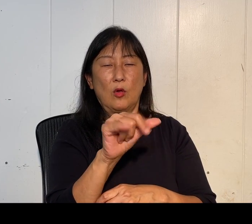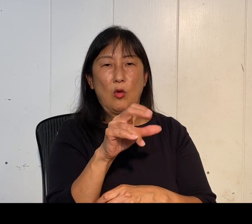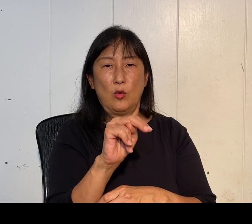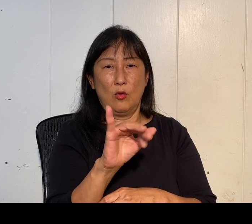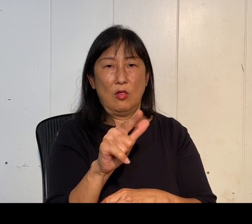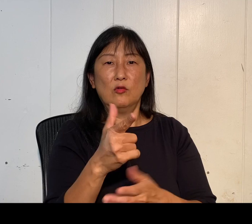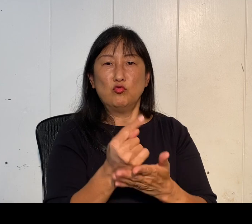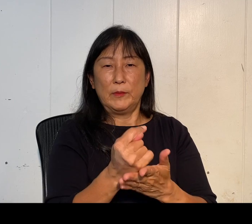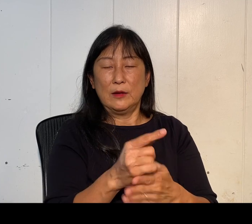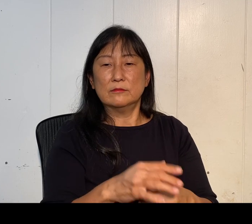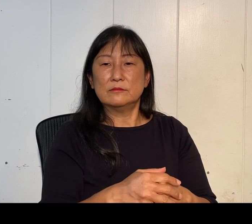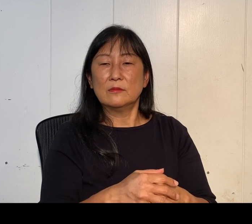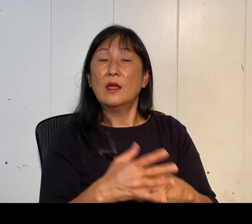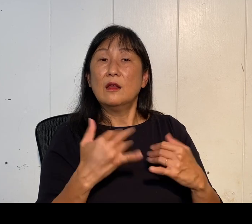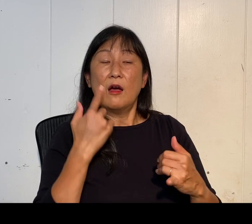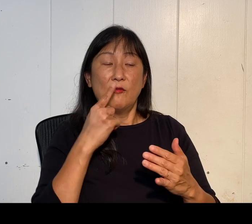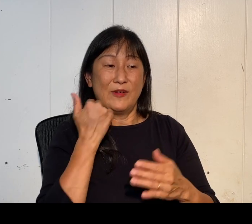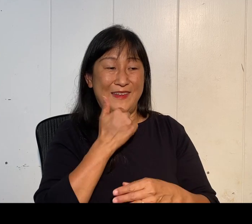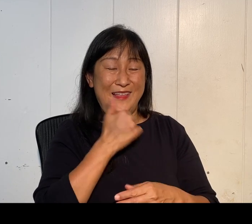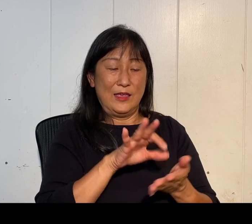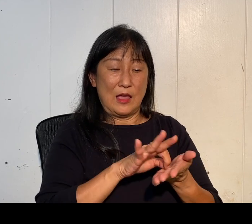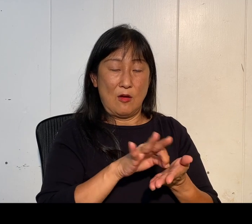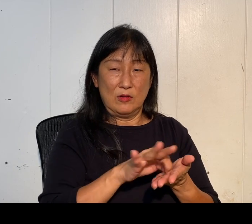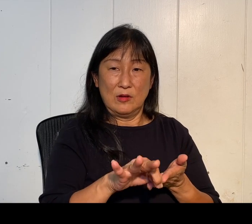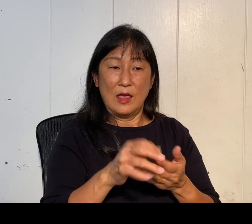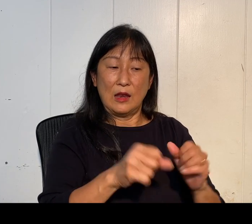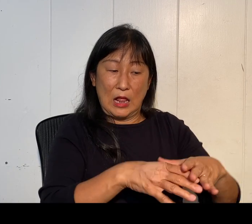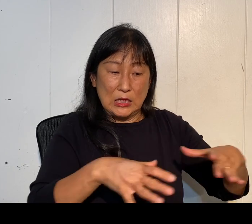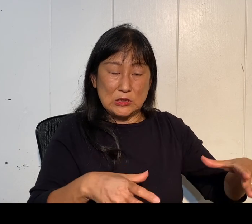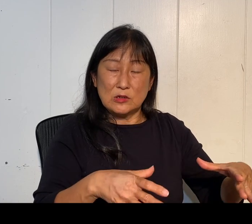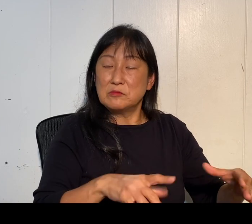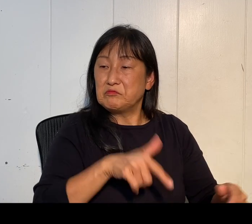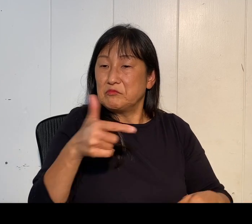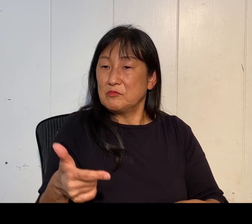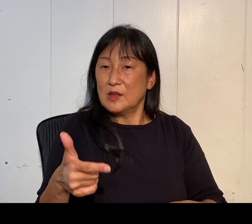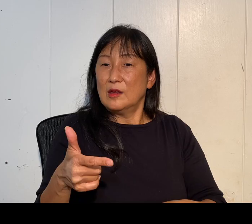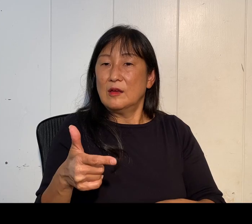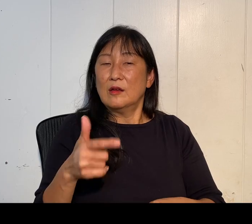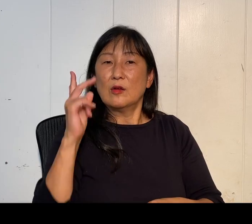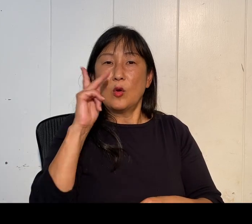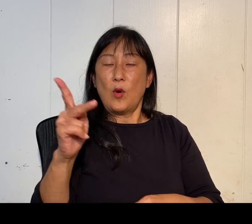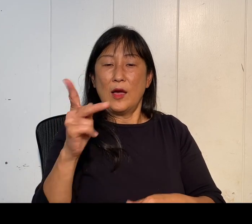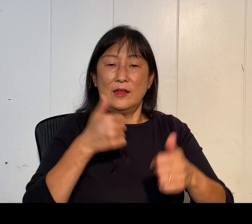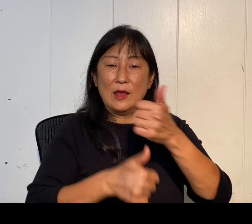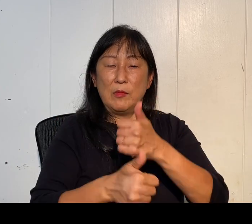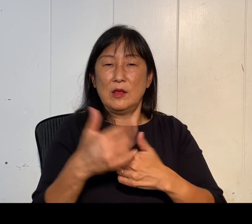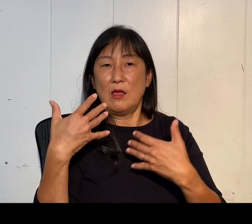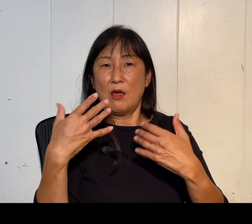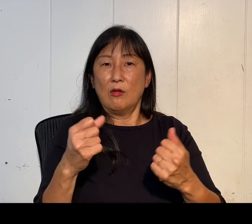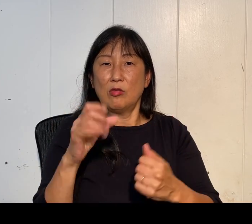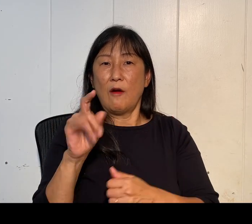Now for daily case count and clusters, we turn to Kaua‘i Deputy District Health Officer Lauren Guest.